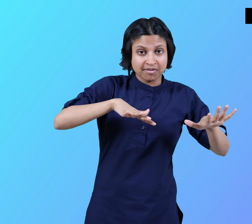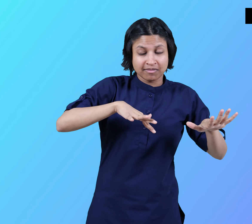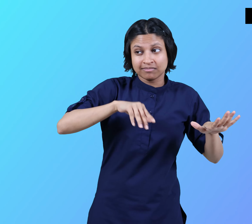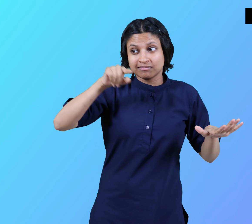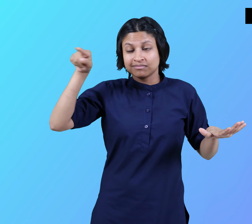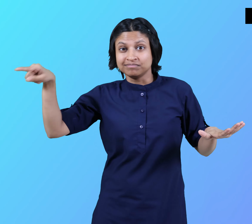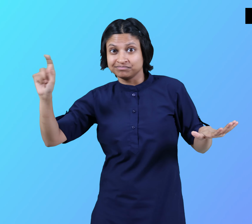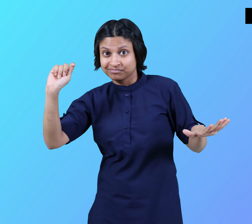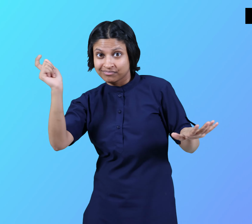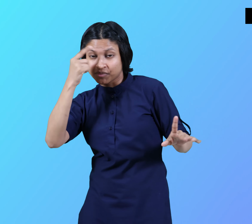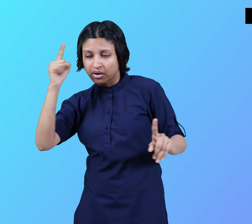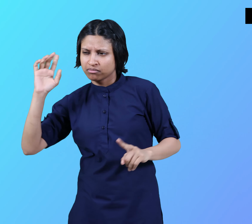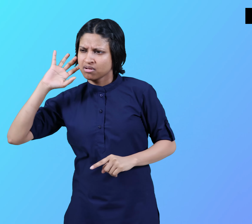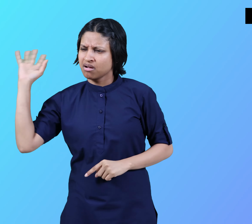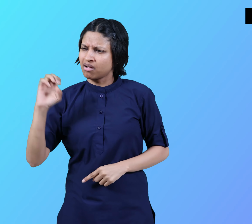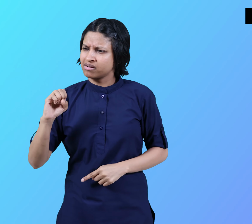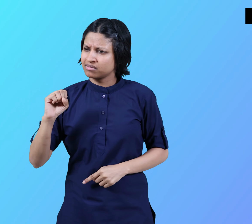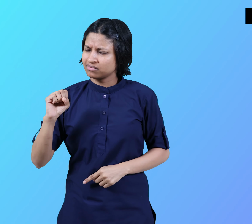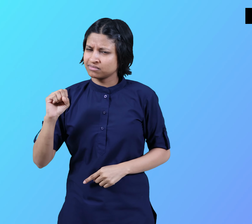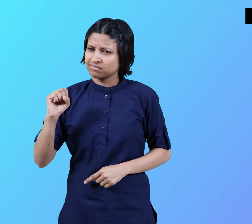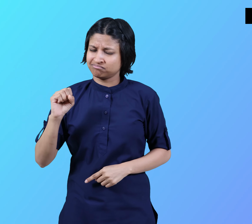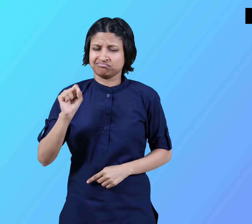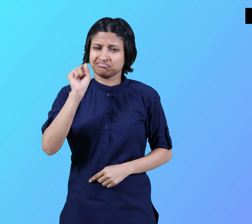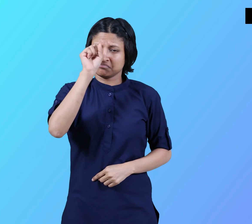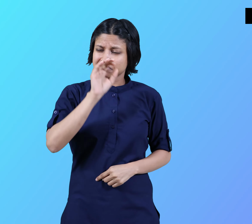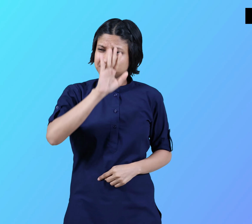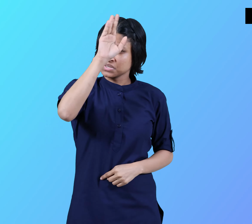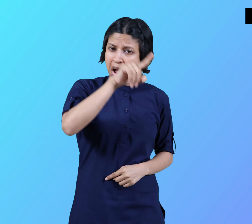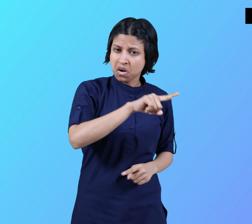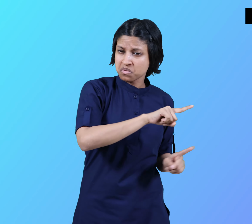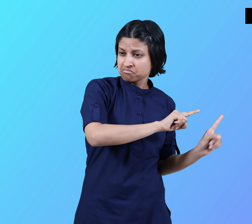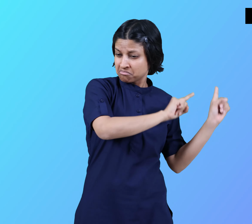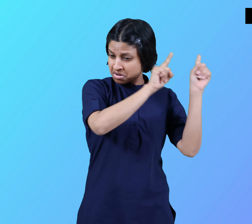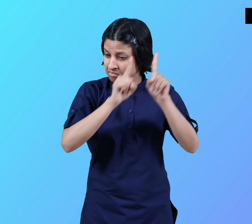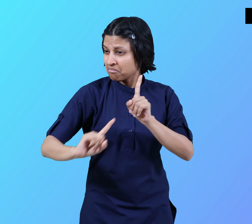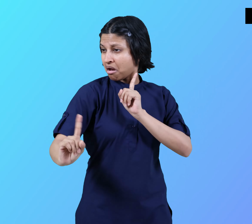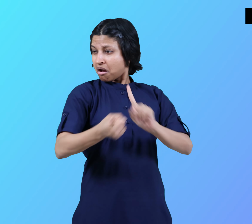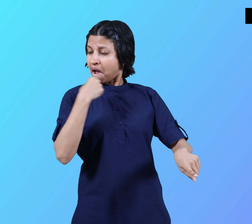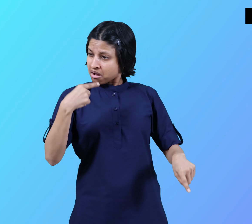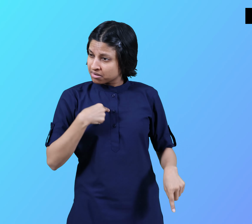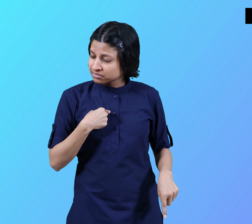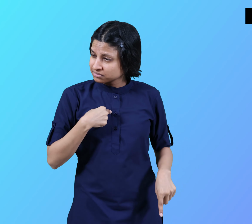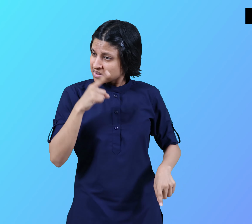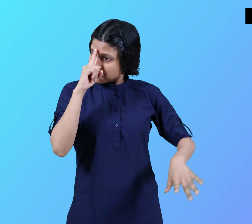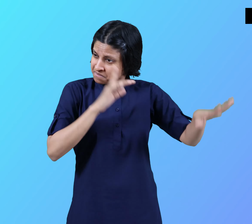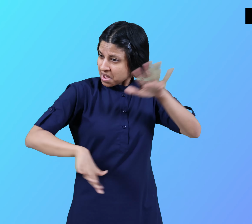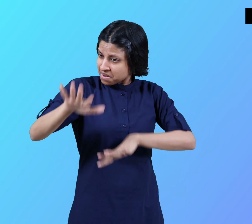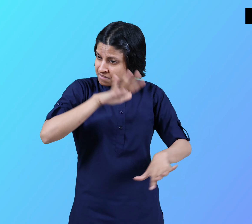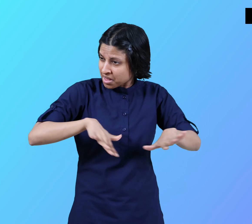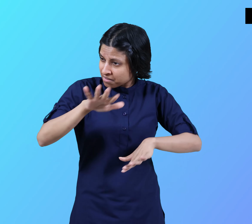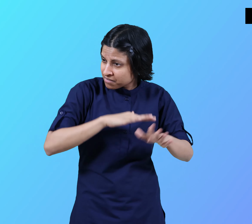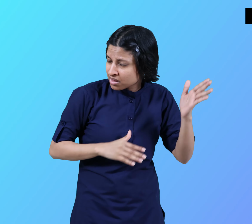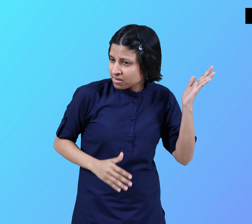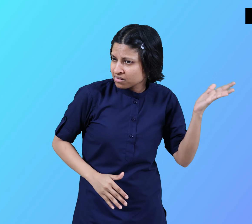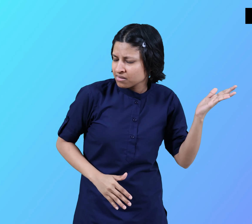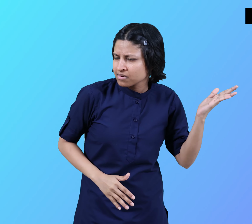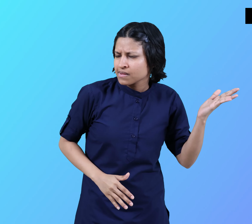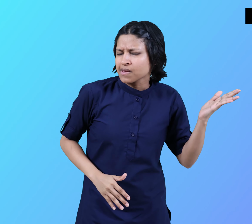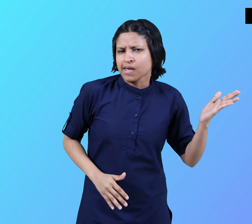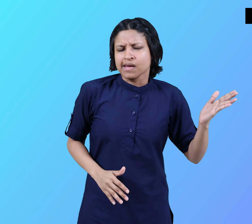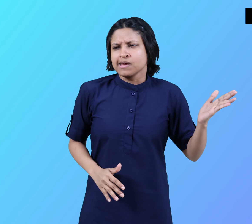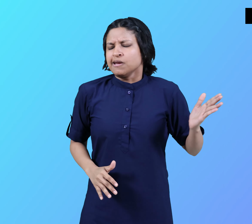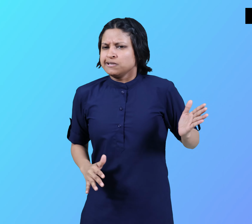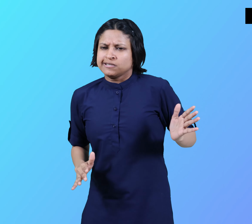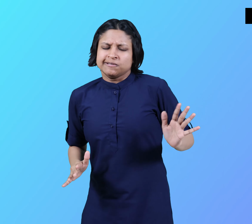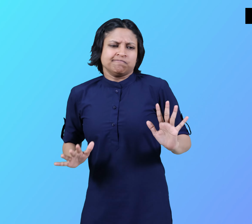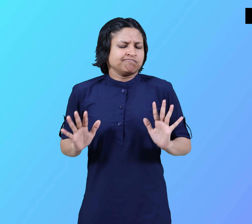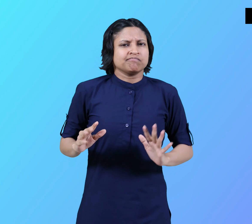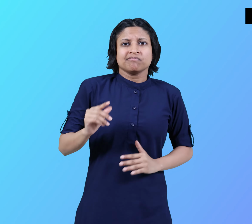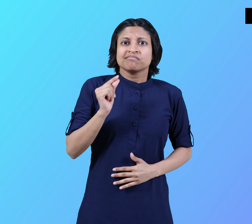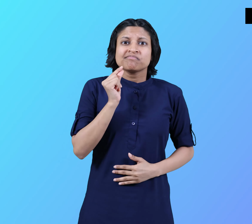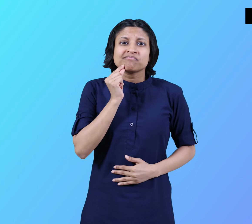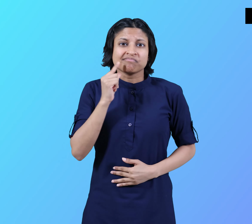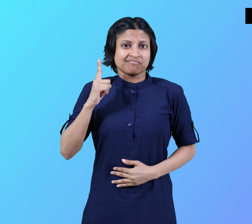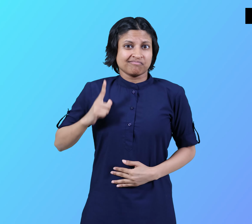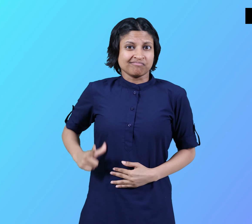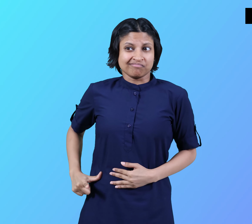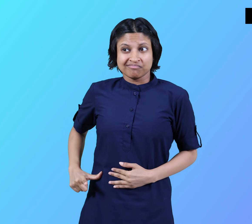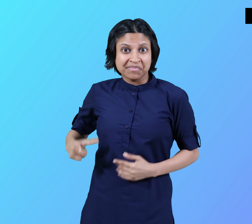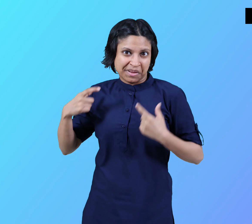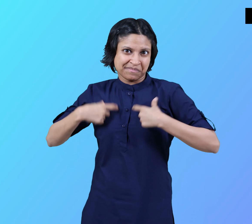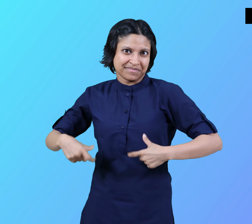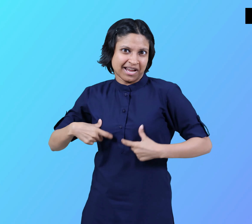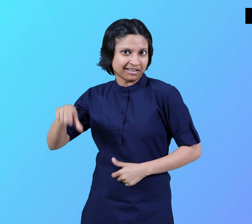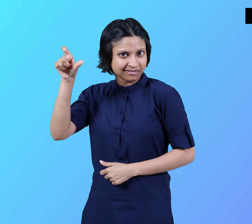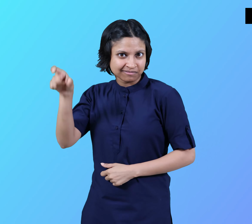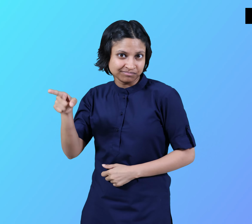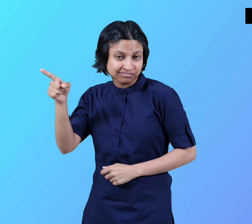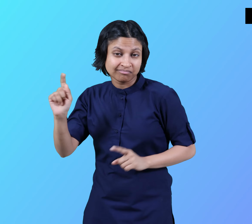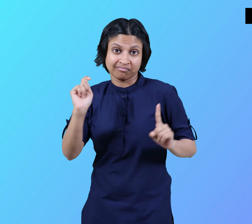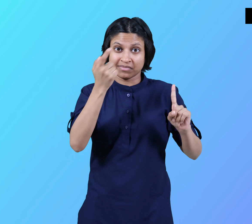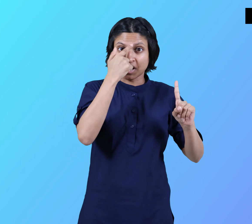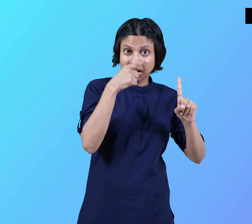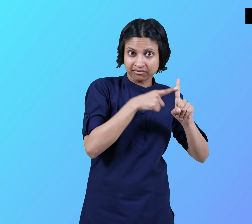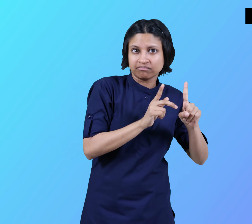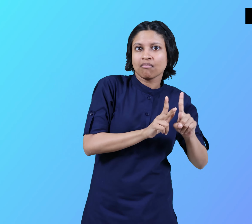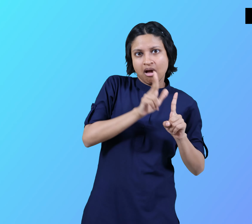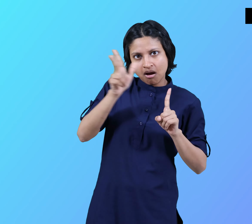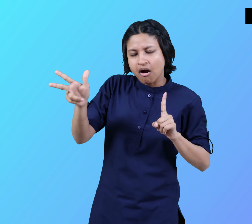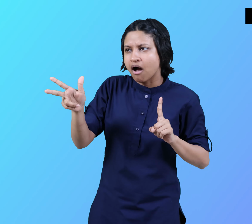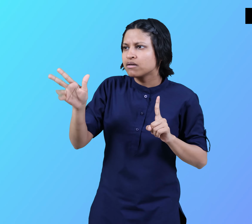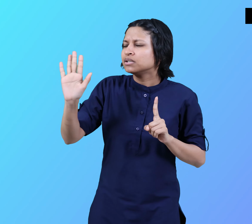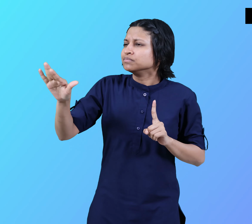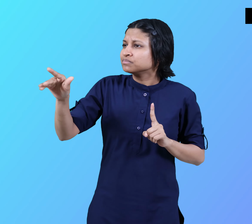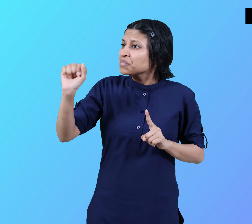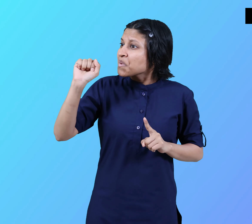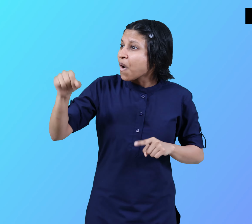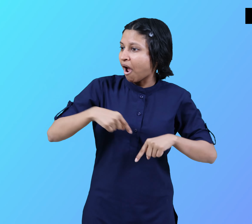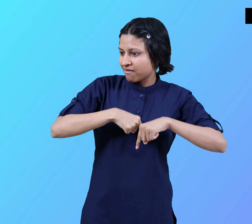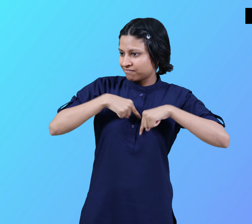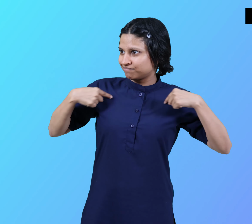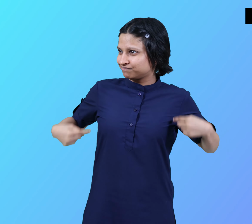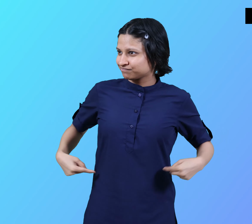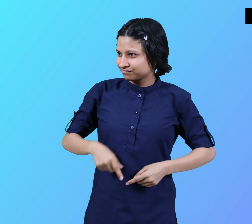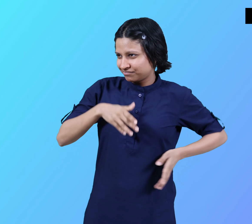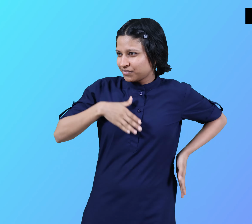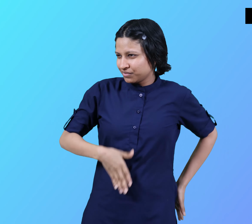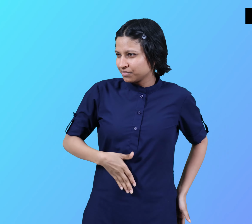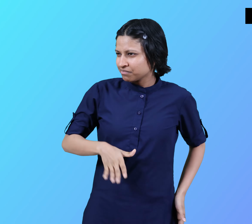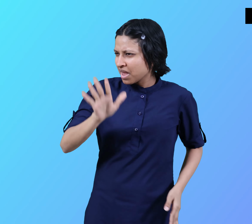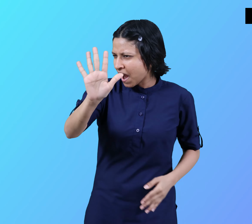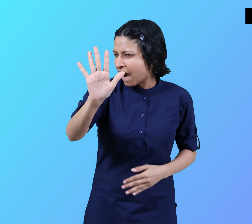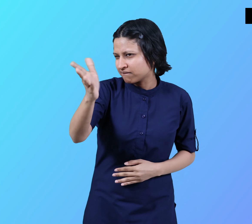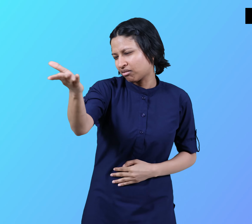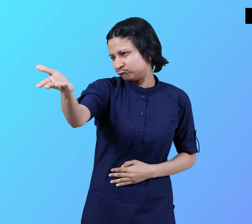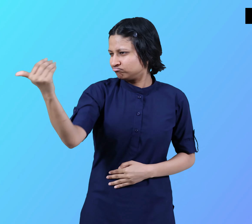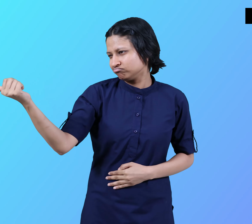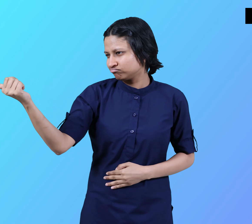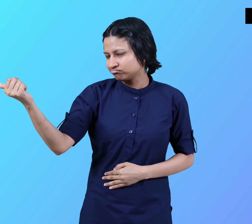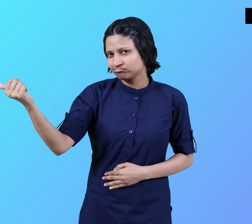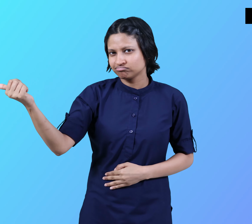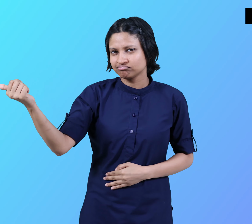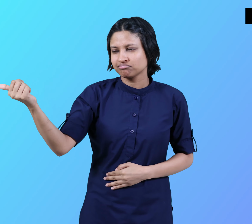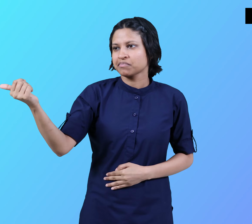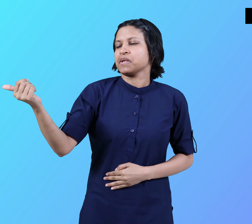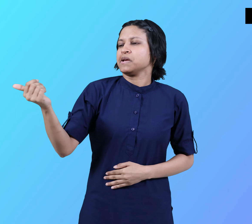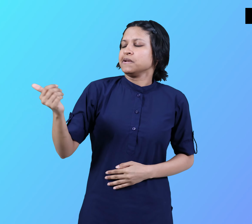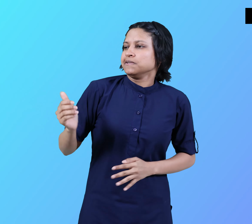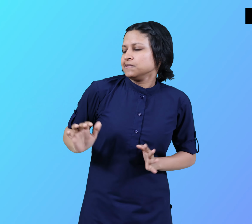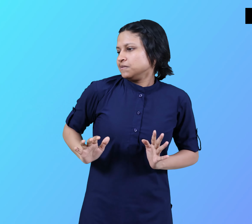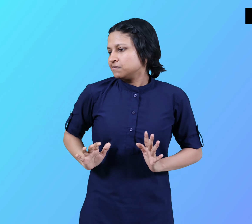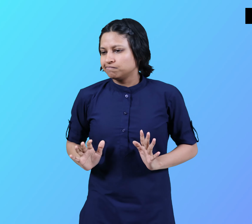David learned that Saul was making plans against him. David then said to Abiathar the priest, “Bring the ephod.”